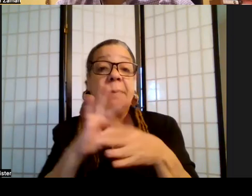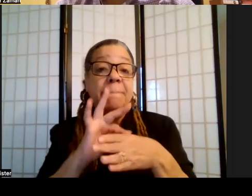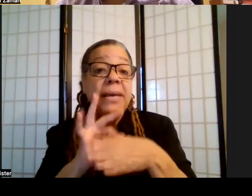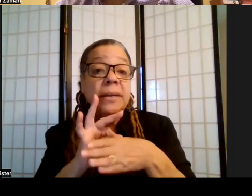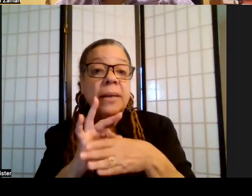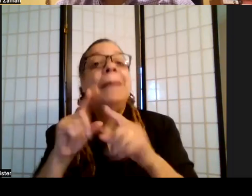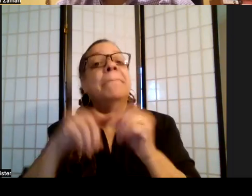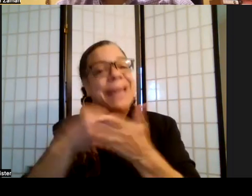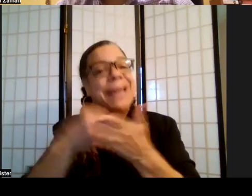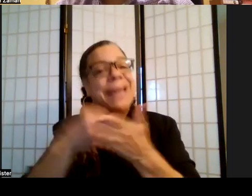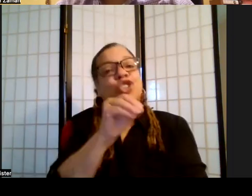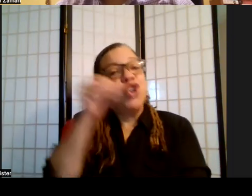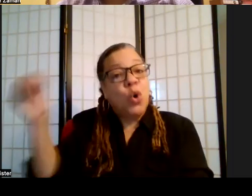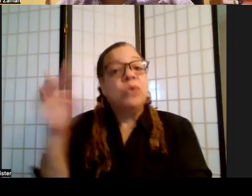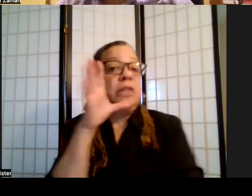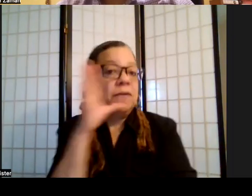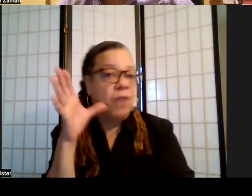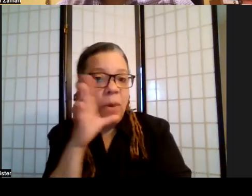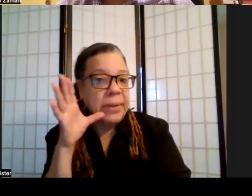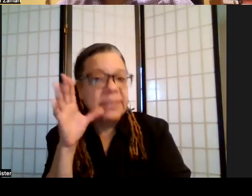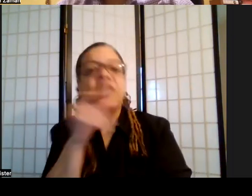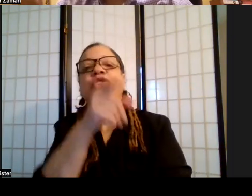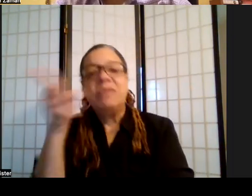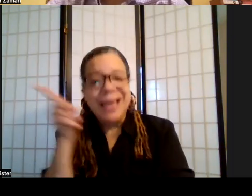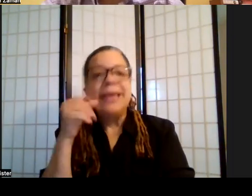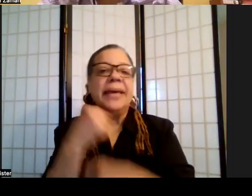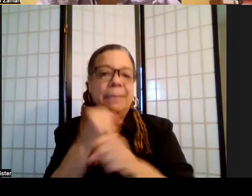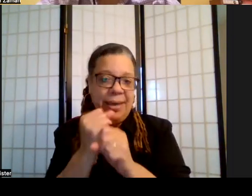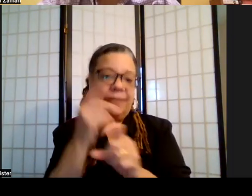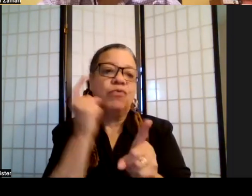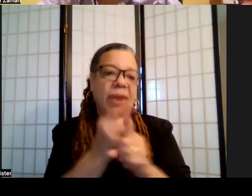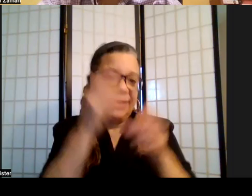also go to the farmer so that they are also able to make the right decisions. Sure, sure.